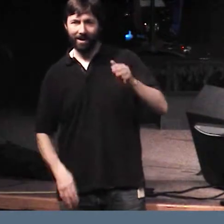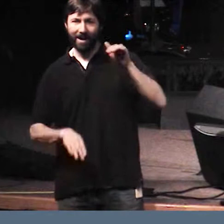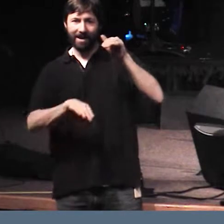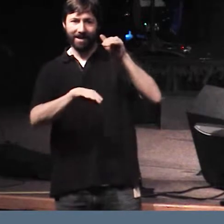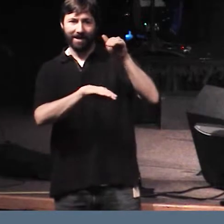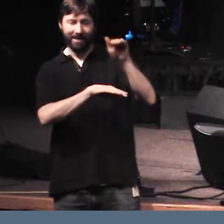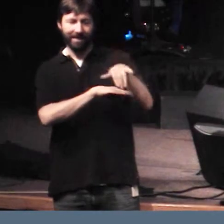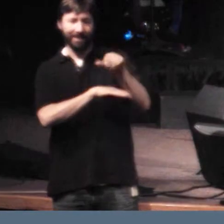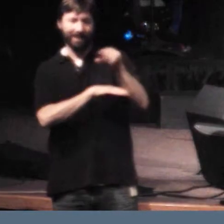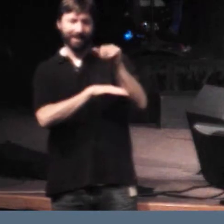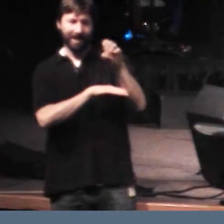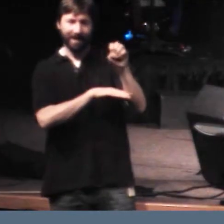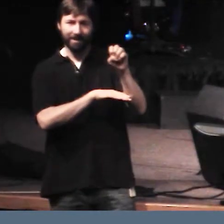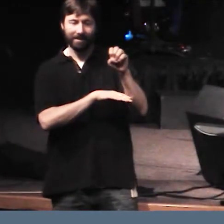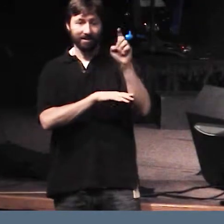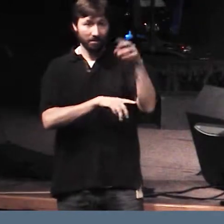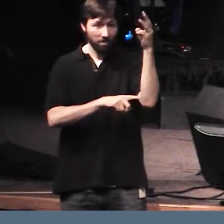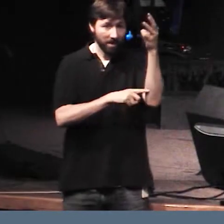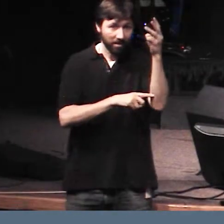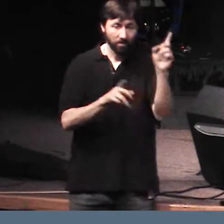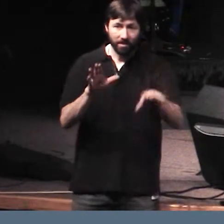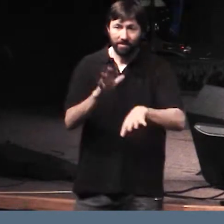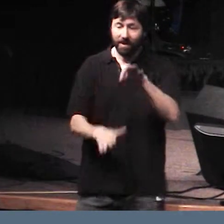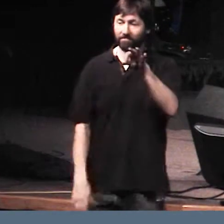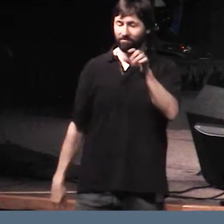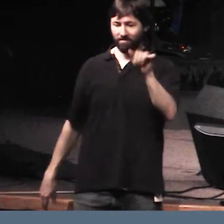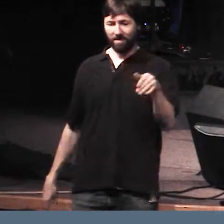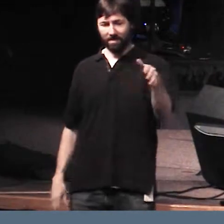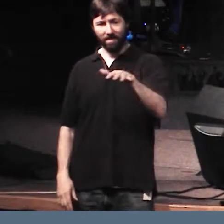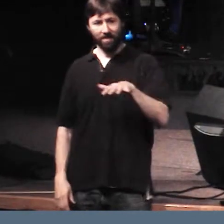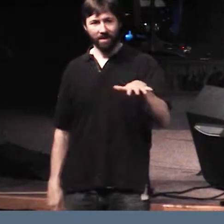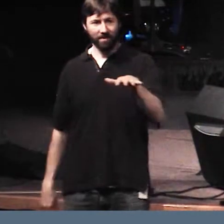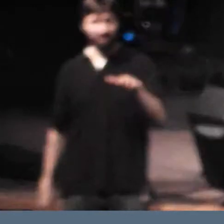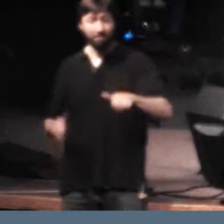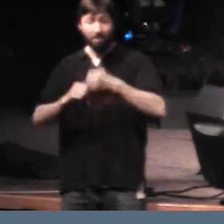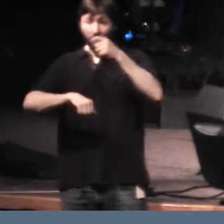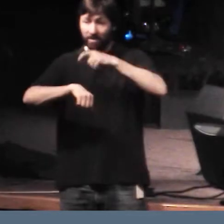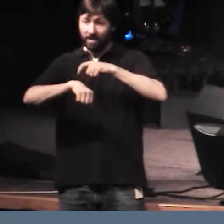if you need a witnesses that's right where you find them so I spent most of my time there